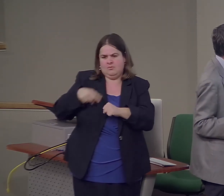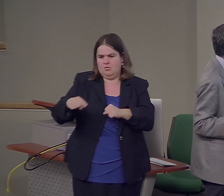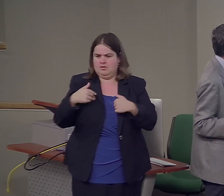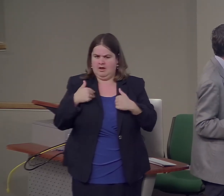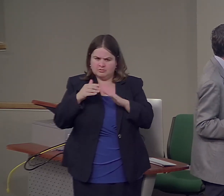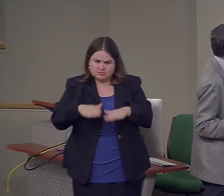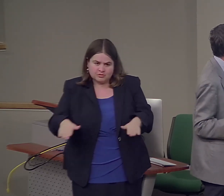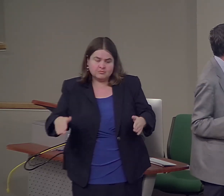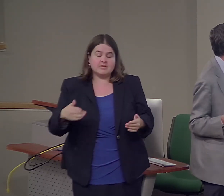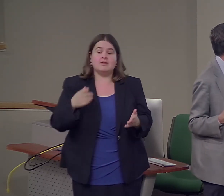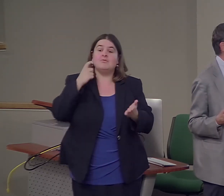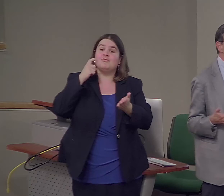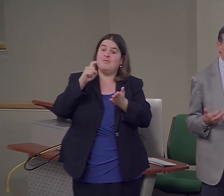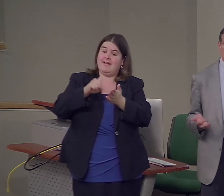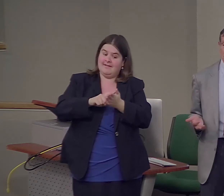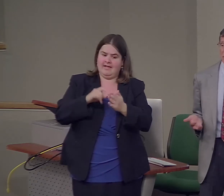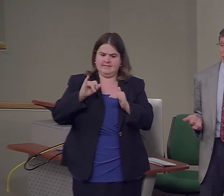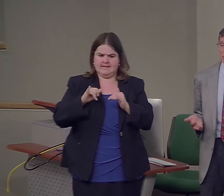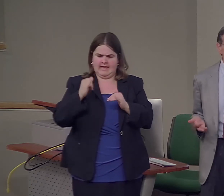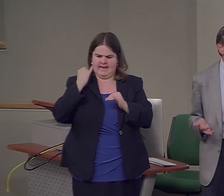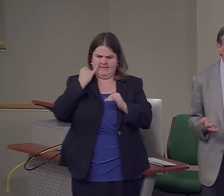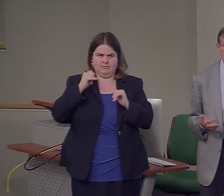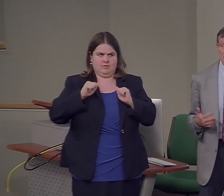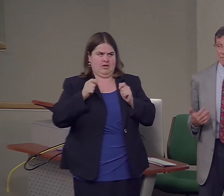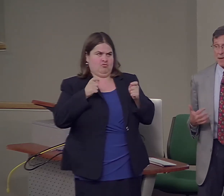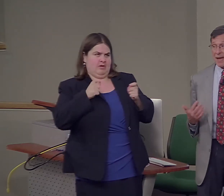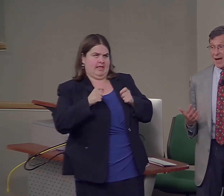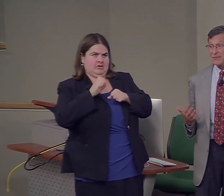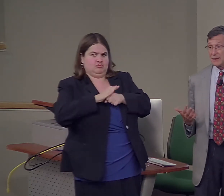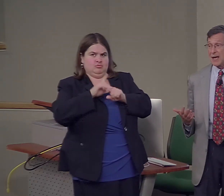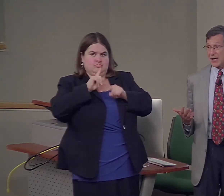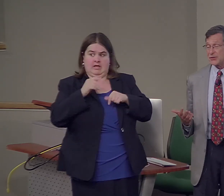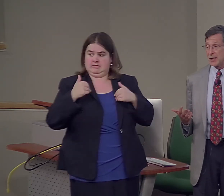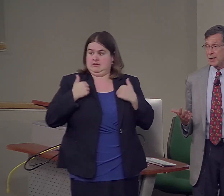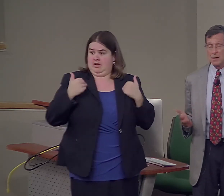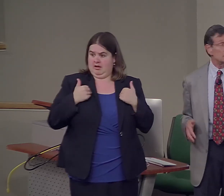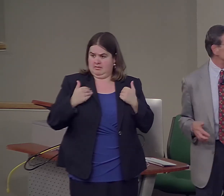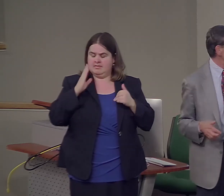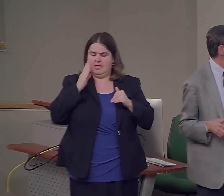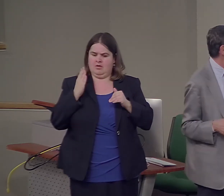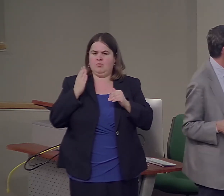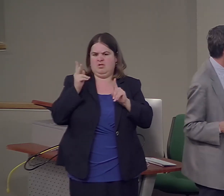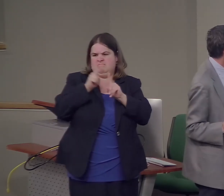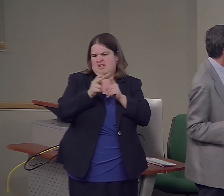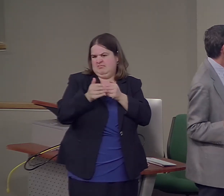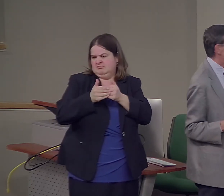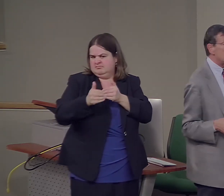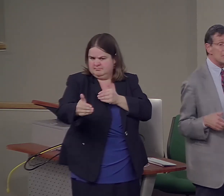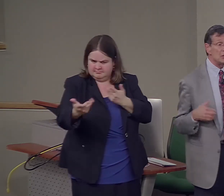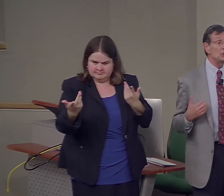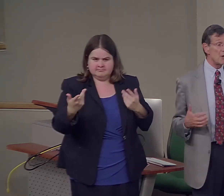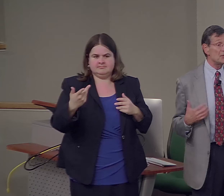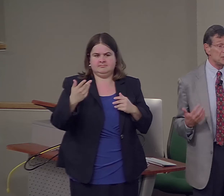And that early regulation of stress responses may have a lasting response on the stress system as